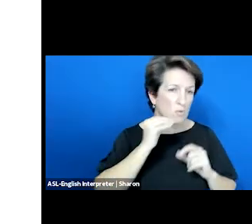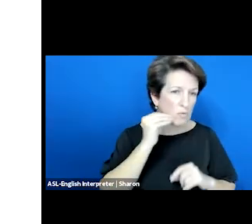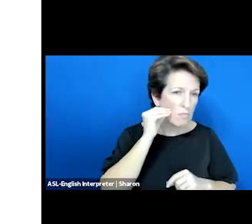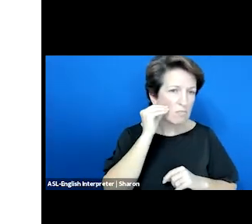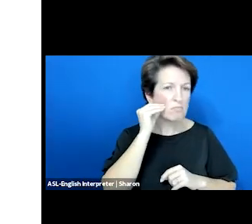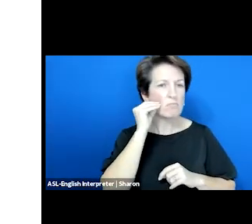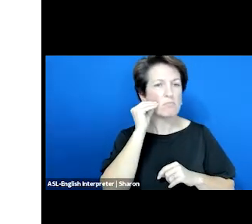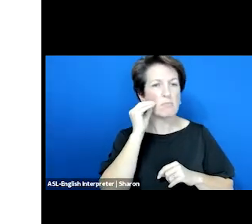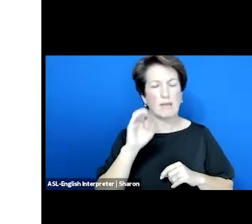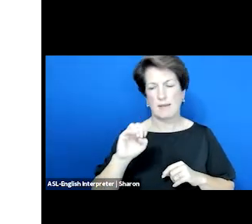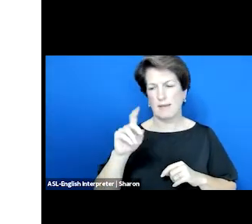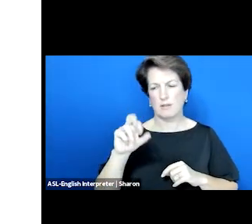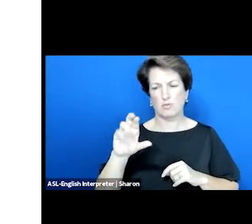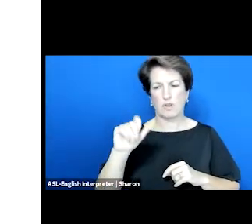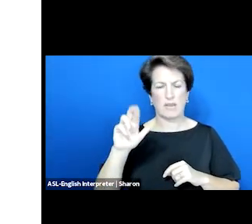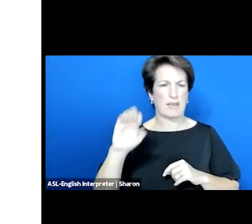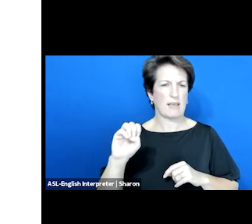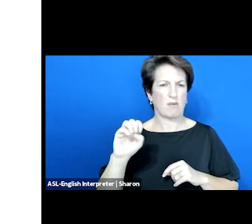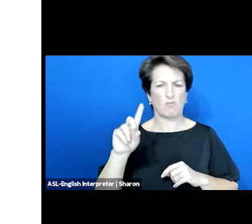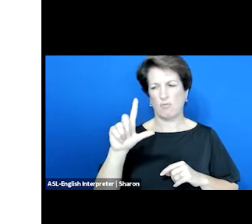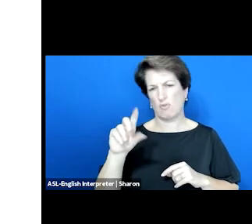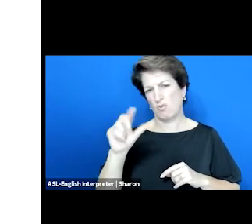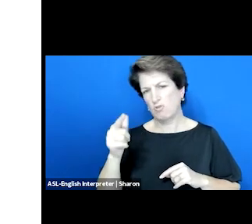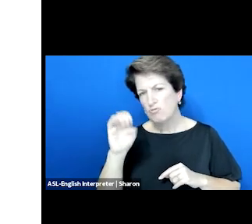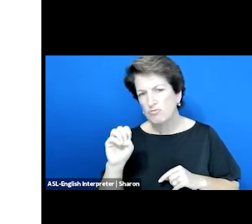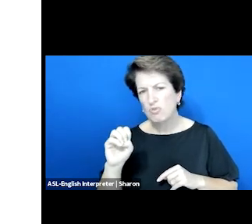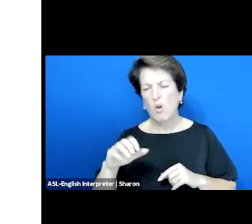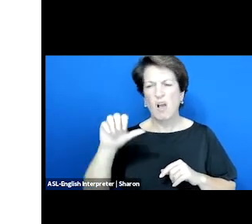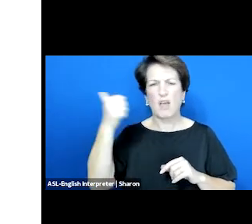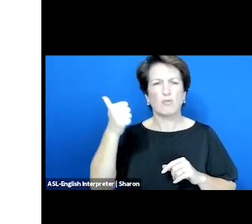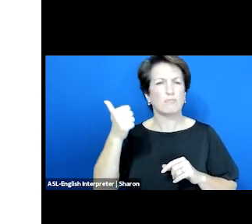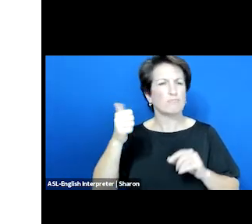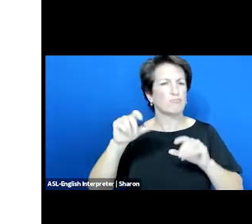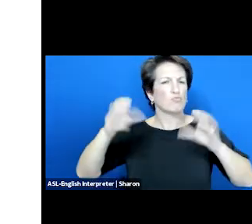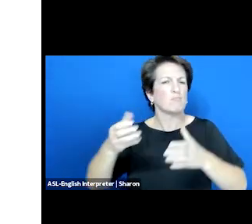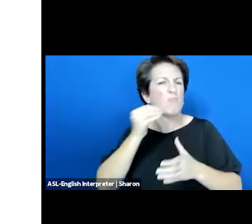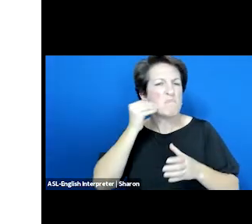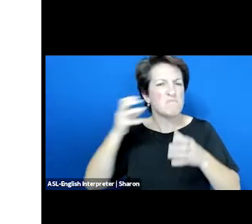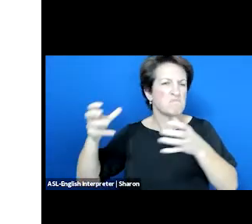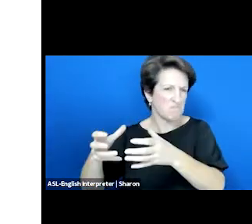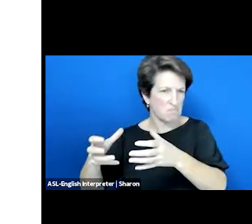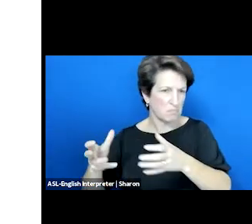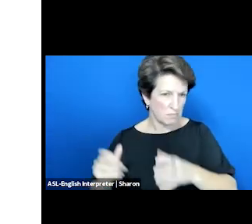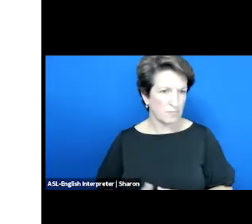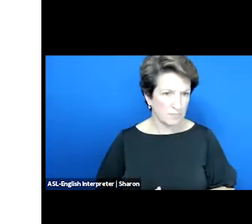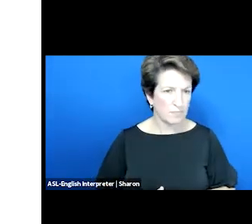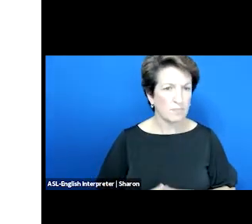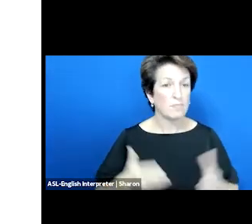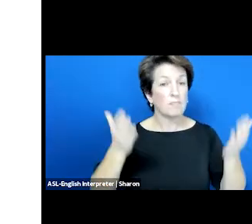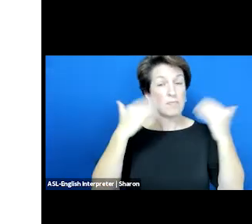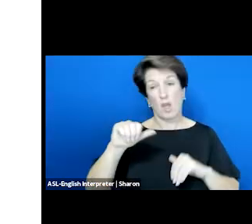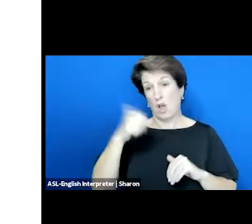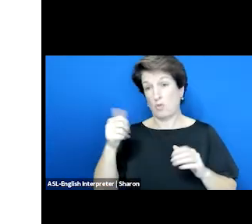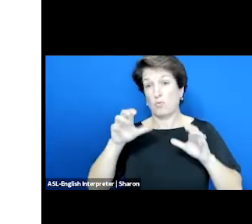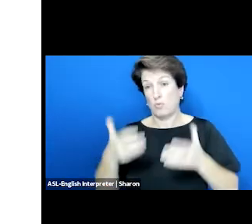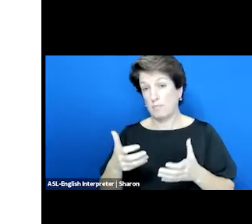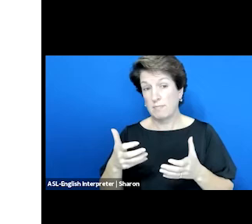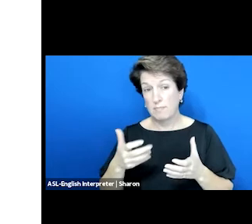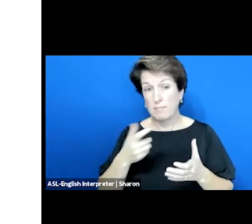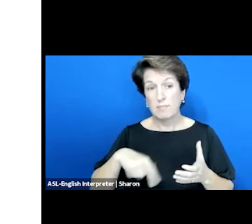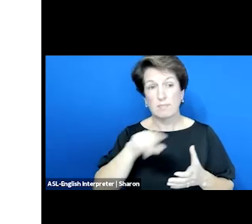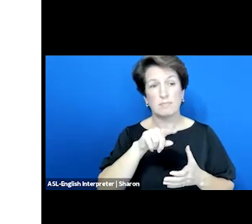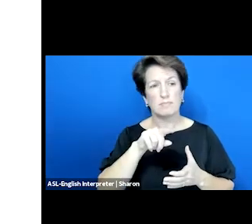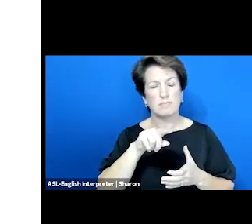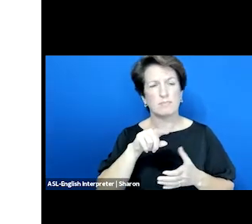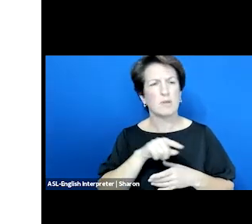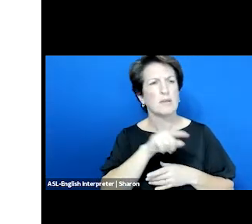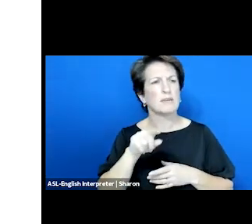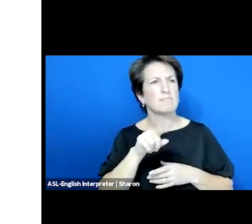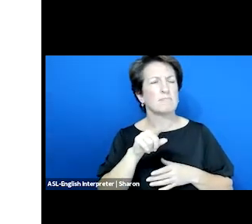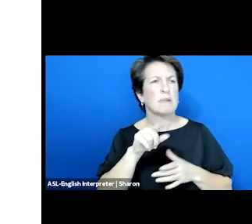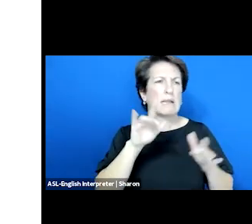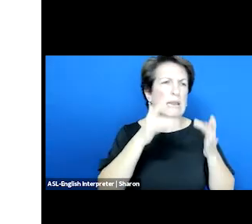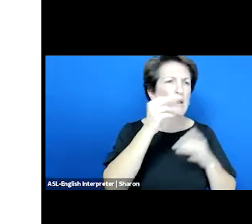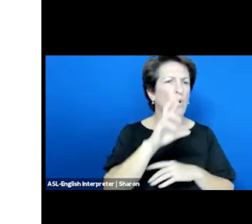we do recommend that you seek medical attention immediately.